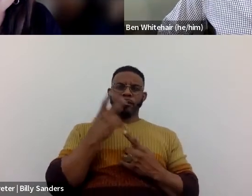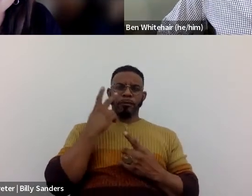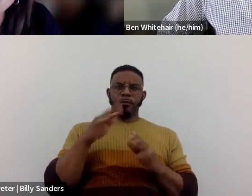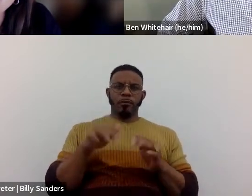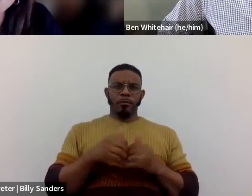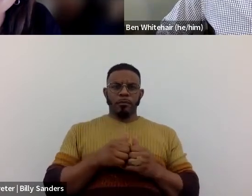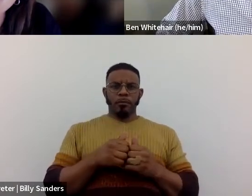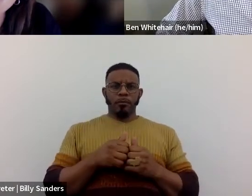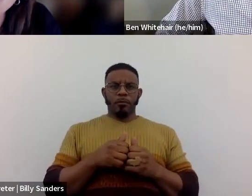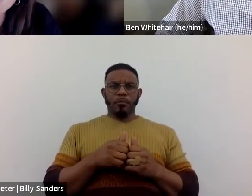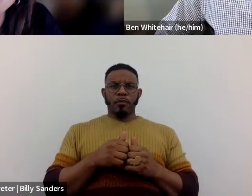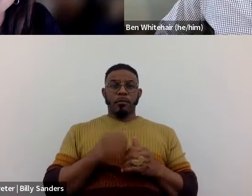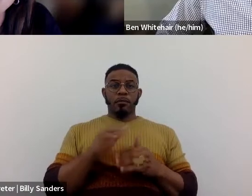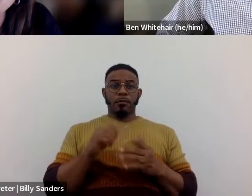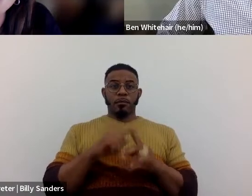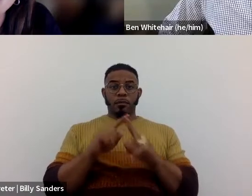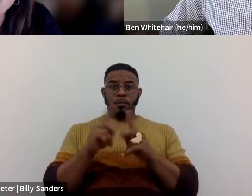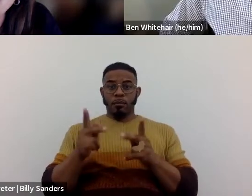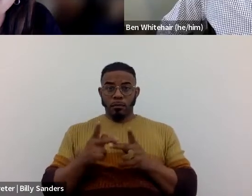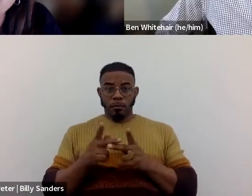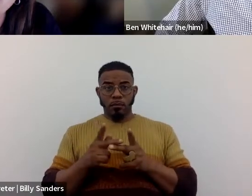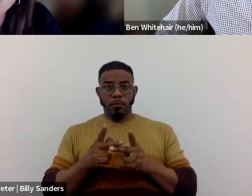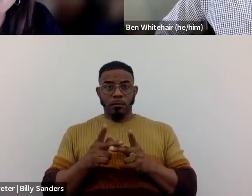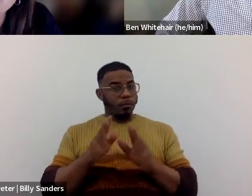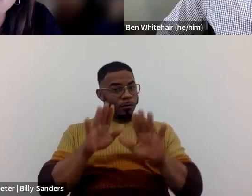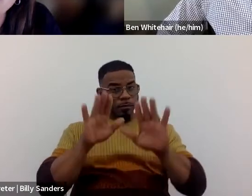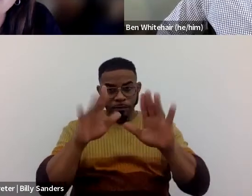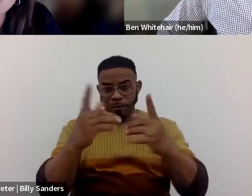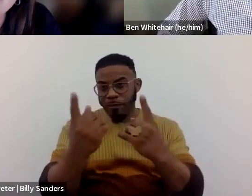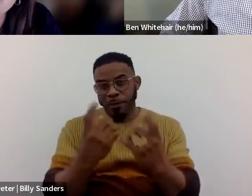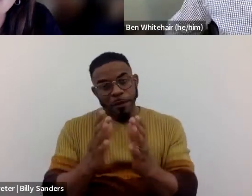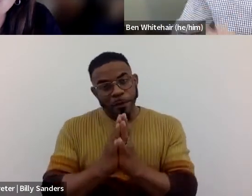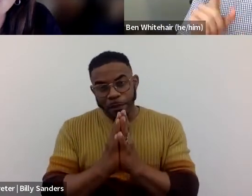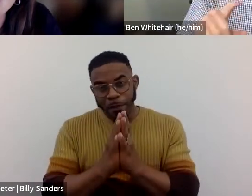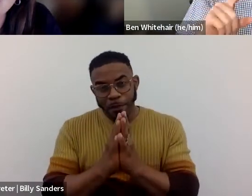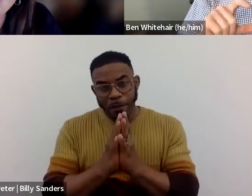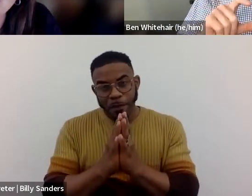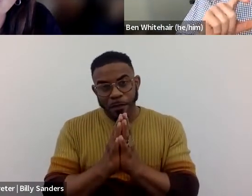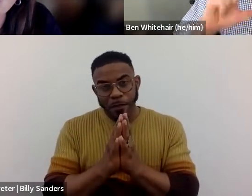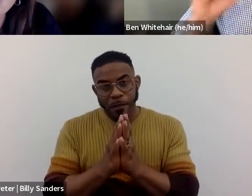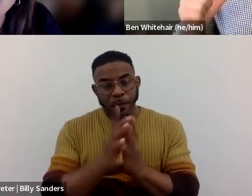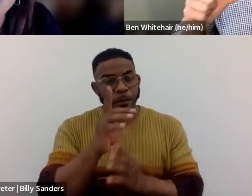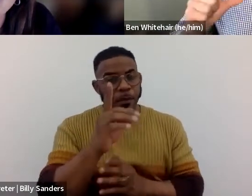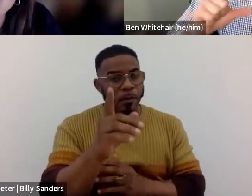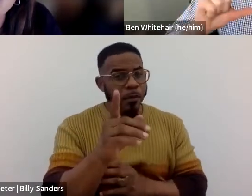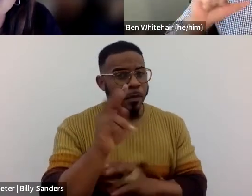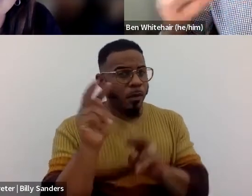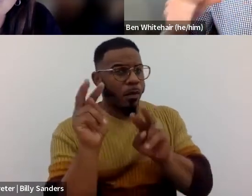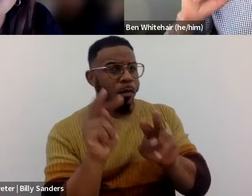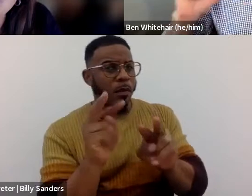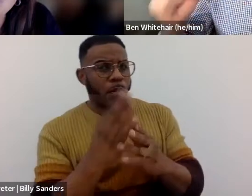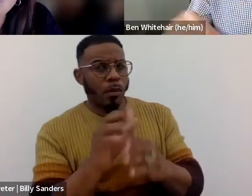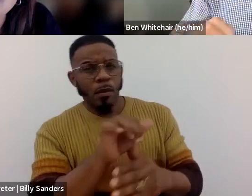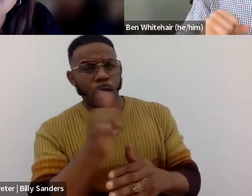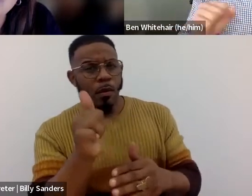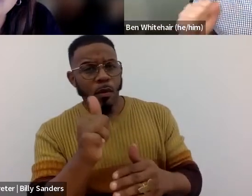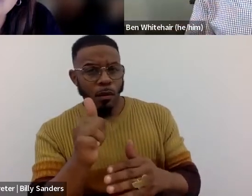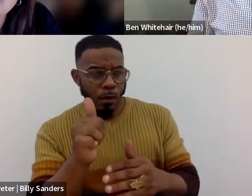all the different places they're ending up, so, great question. Looking at some of the other ancillary costs